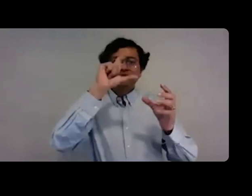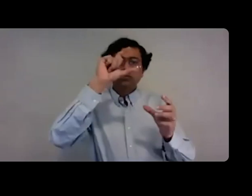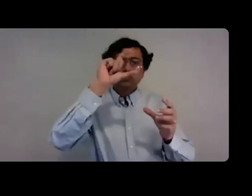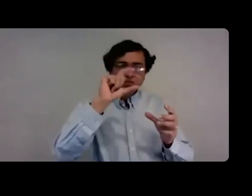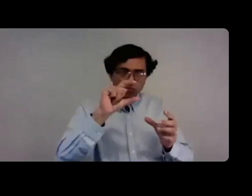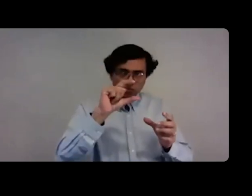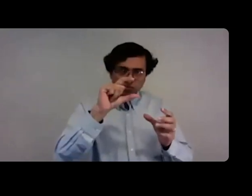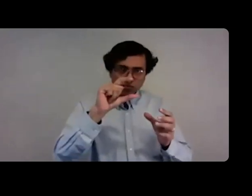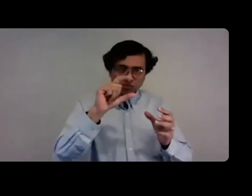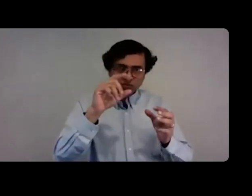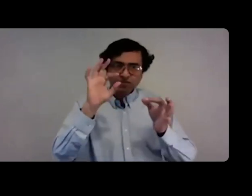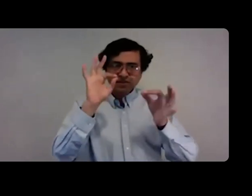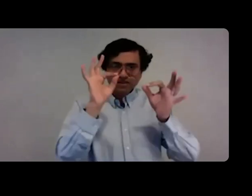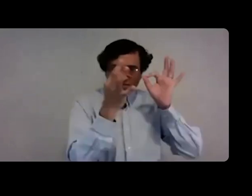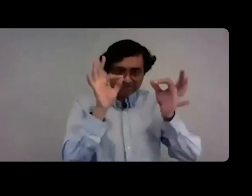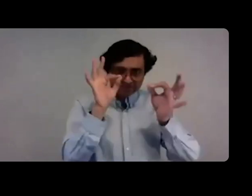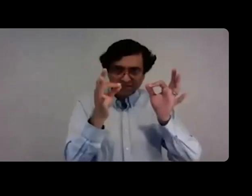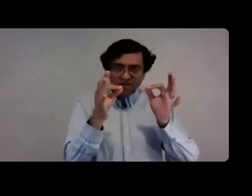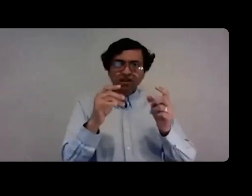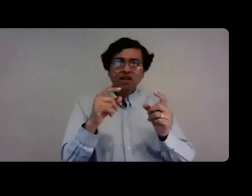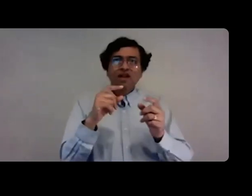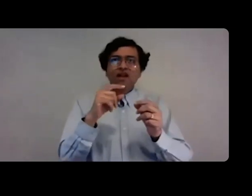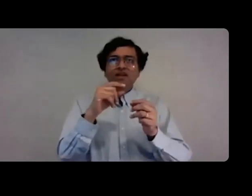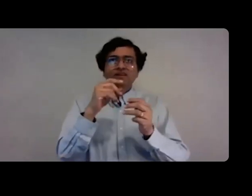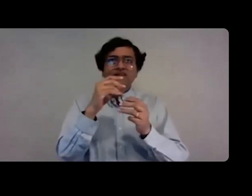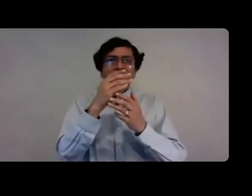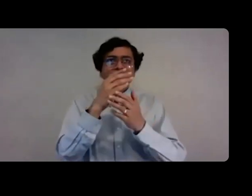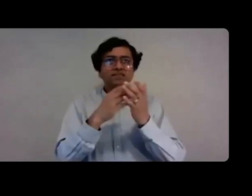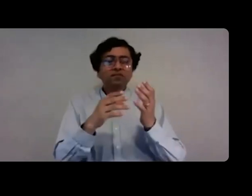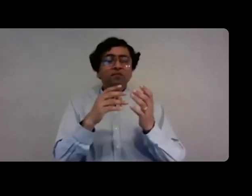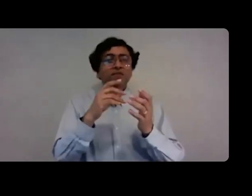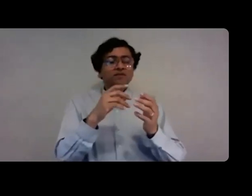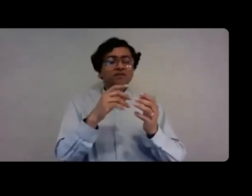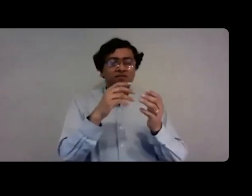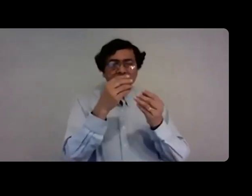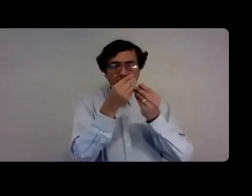We see the blue bar. By the time we get all the way to the right side of the slide that